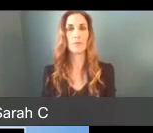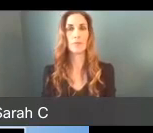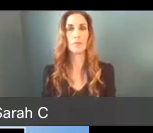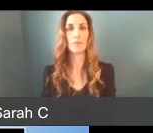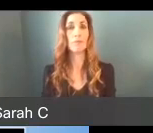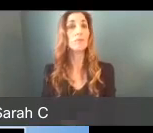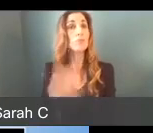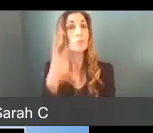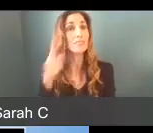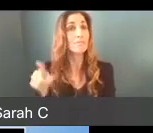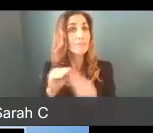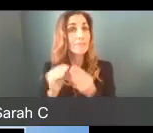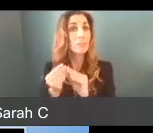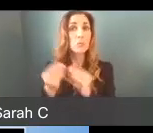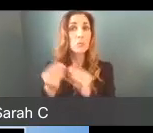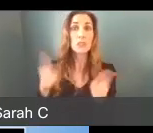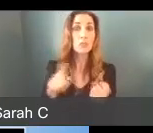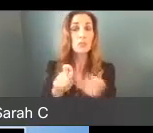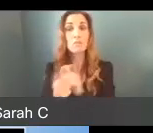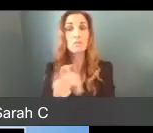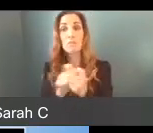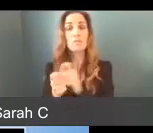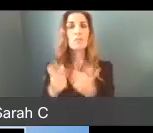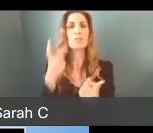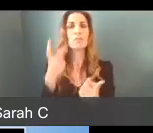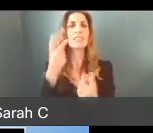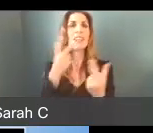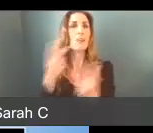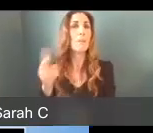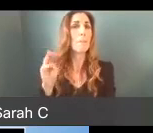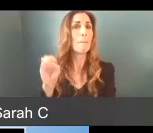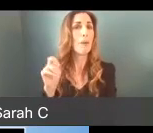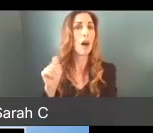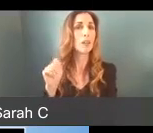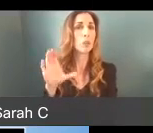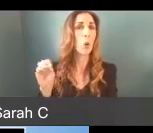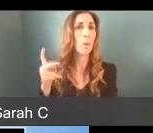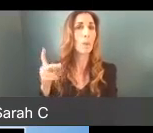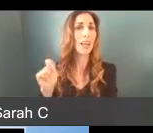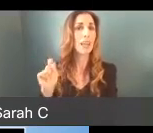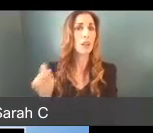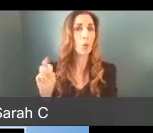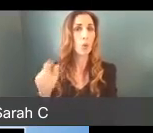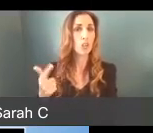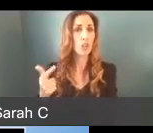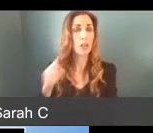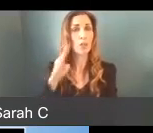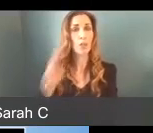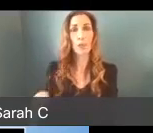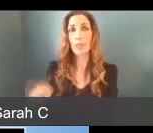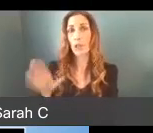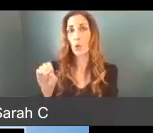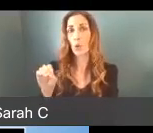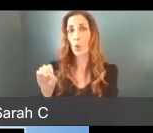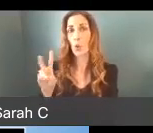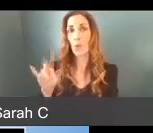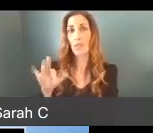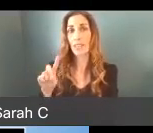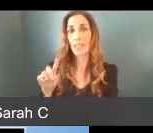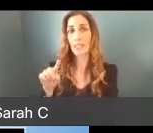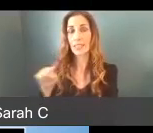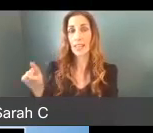can visit our vaccine page at www.montcopa.org/COVID-19vaccine